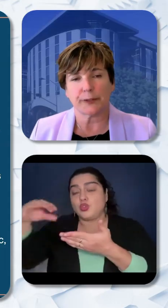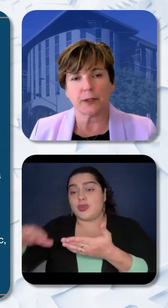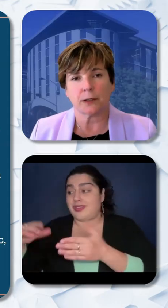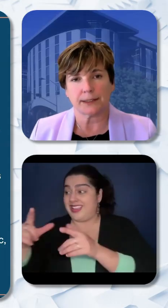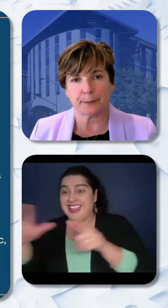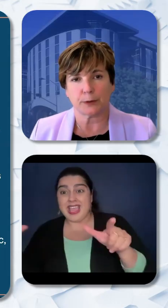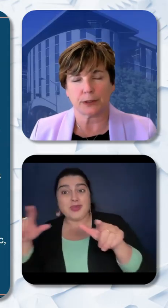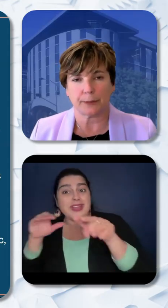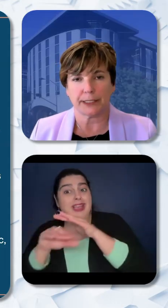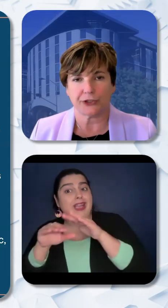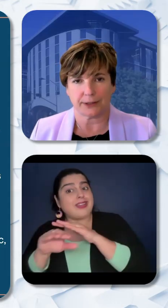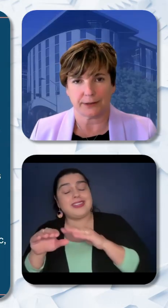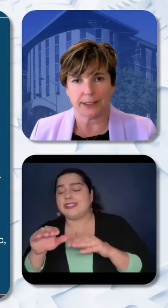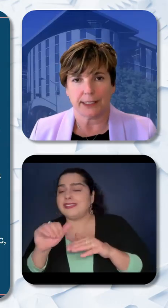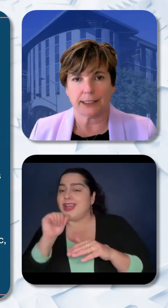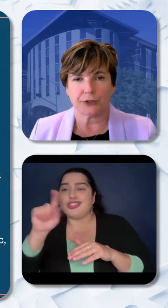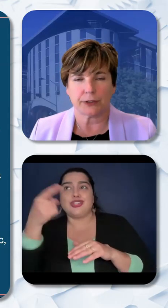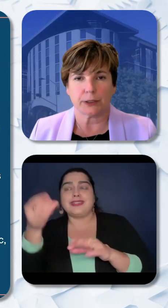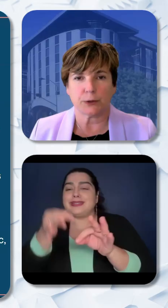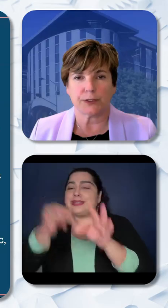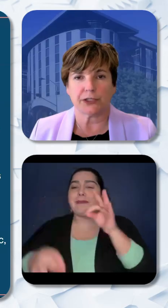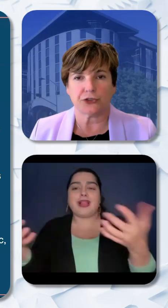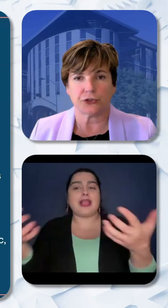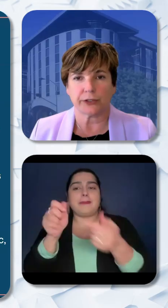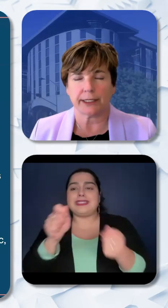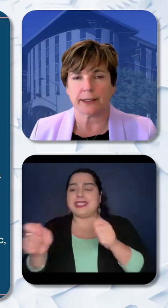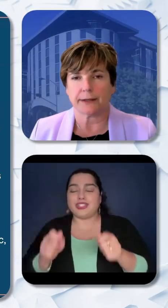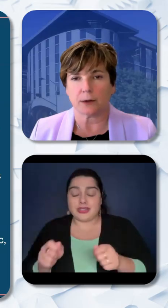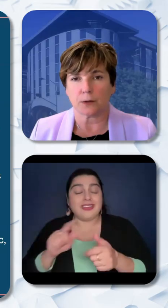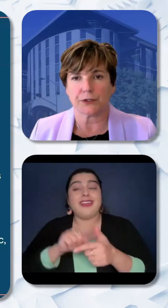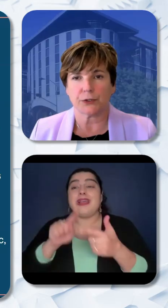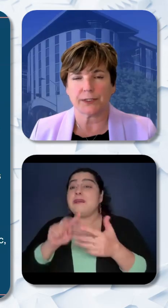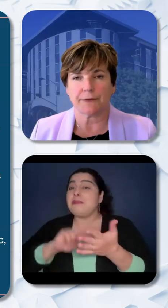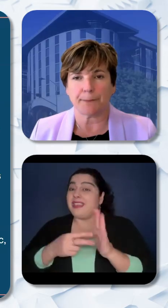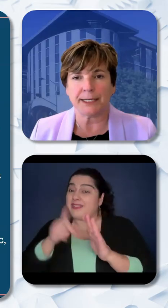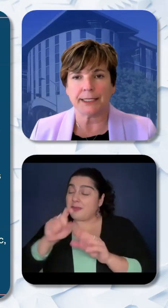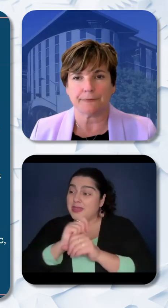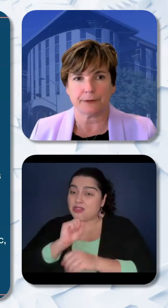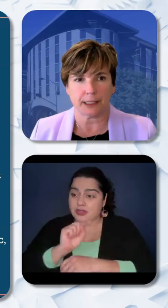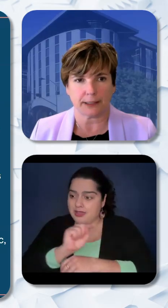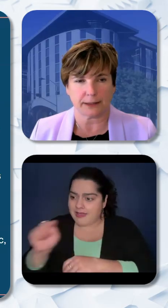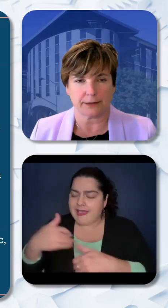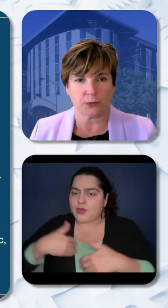goes beyond simple accommodation. It includes ensuring that all students have meaningful access